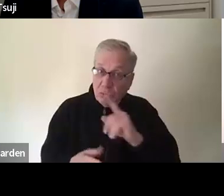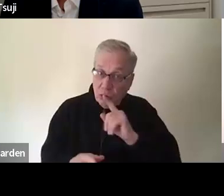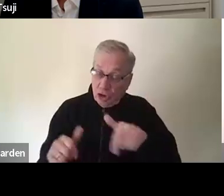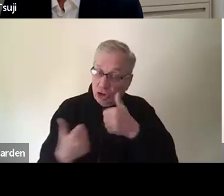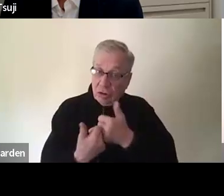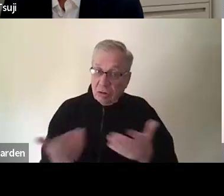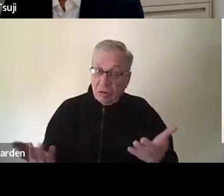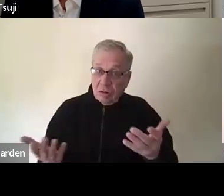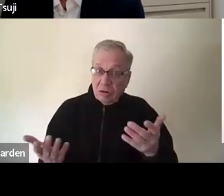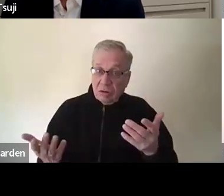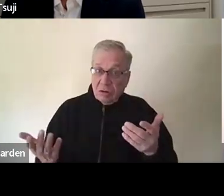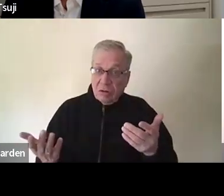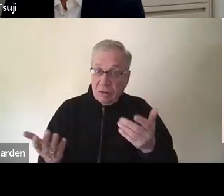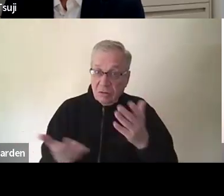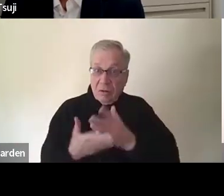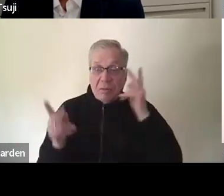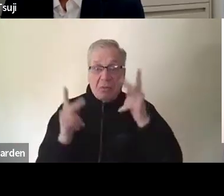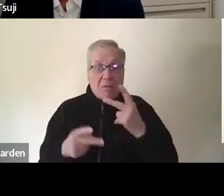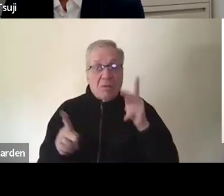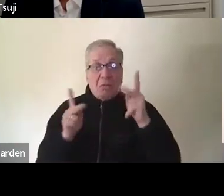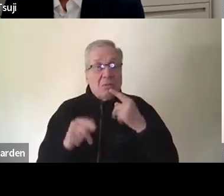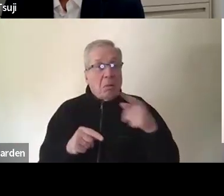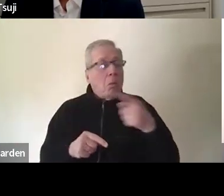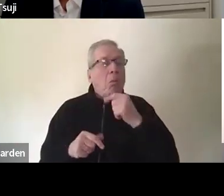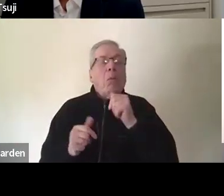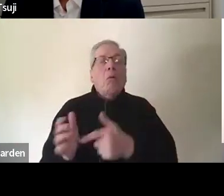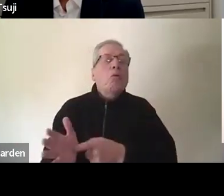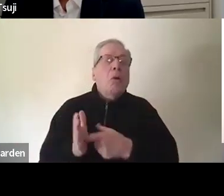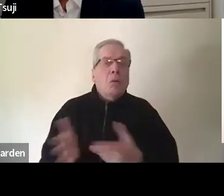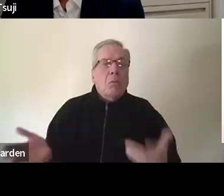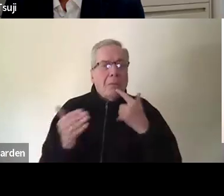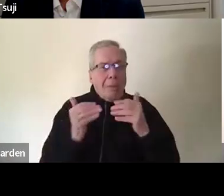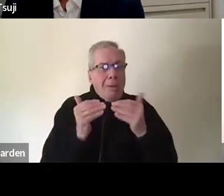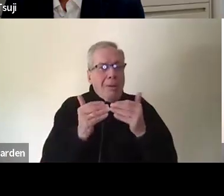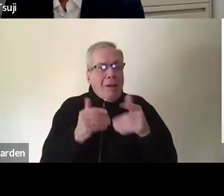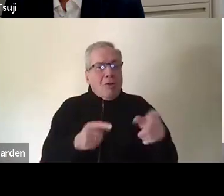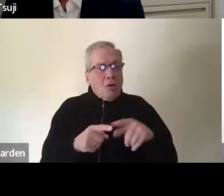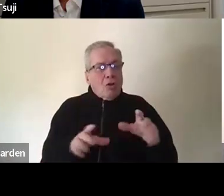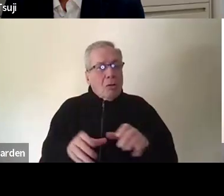lot of S-STEM people that if it is not required, how you get them into it and it is challenging.